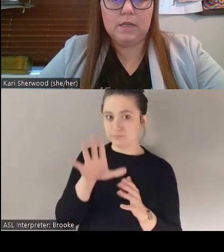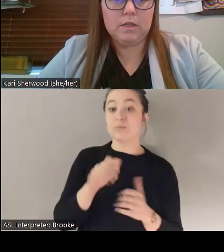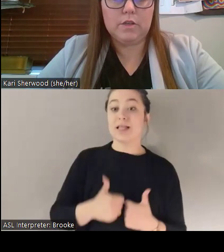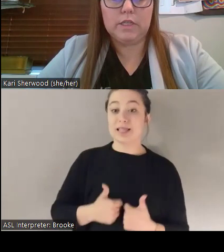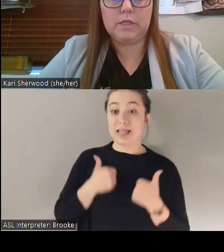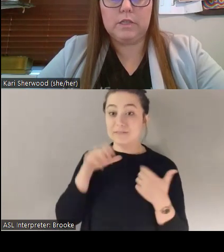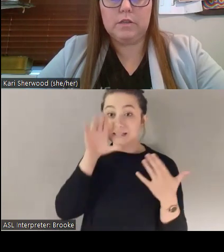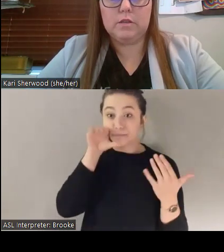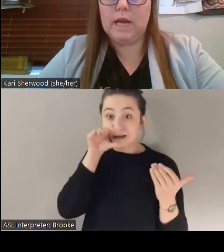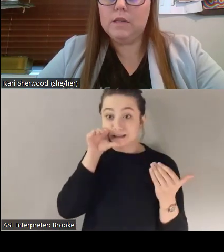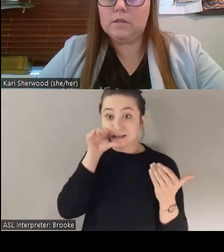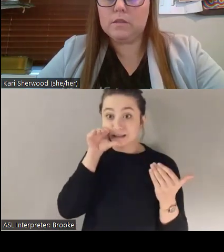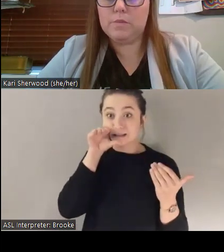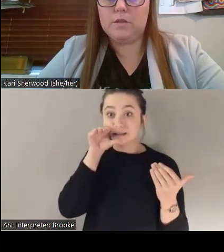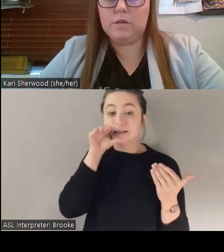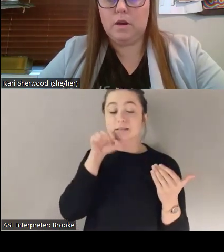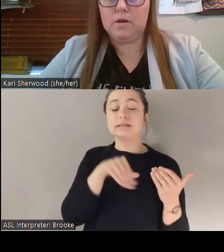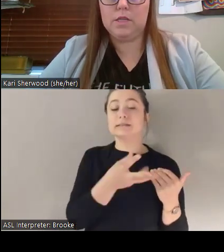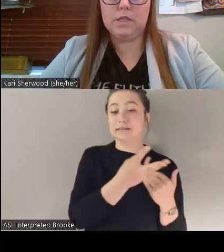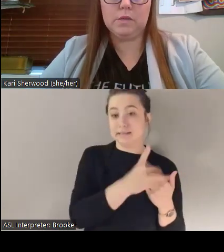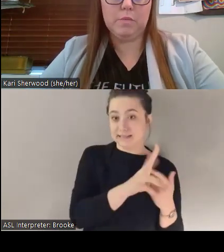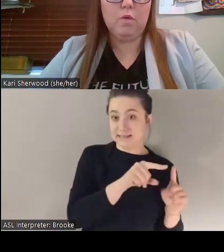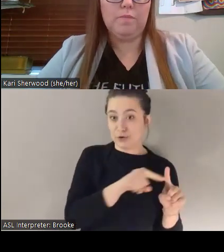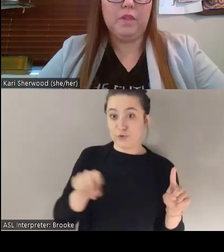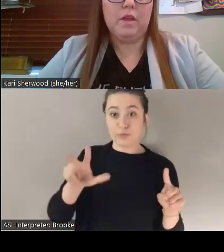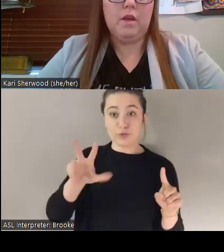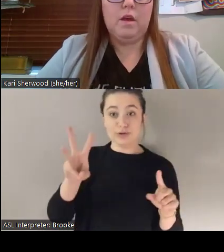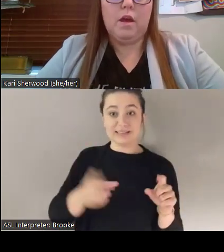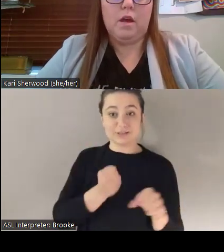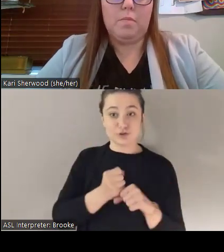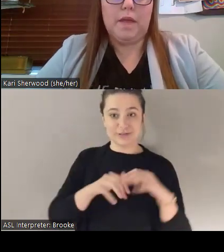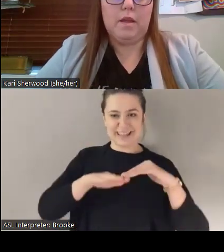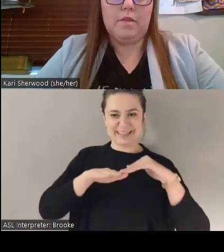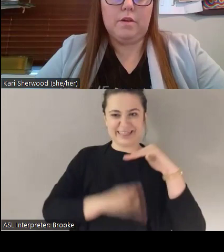to 36 years less compared to non-autistic people. The